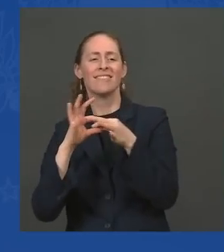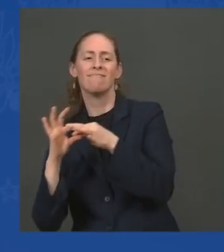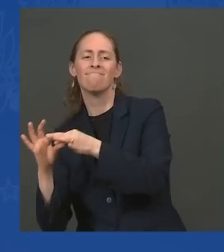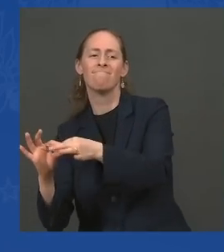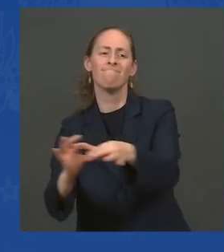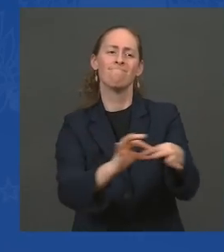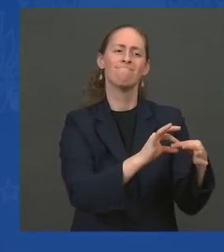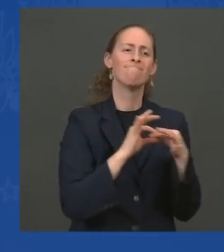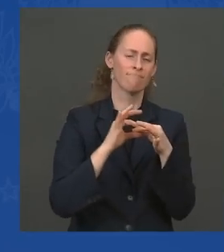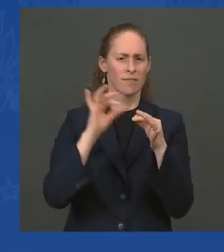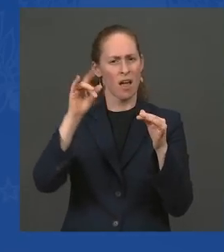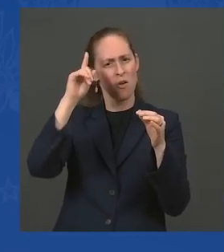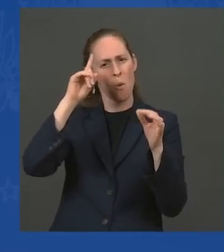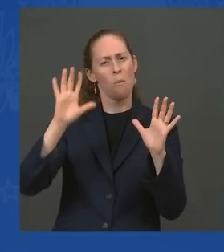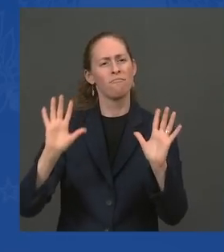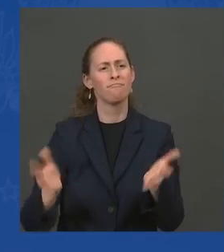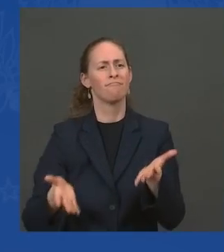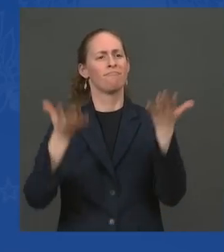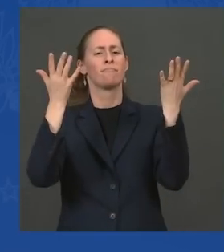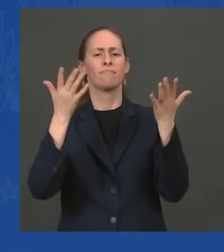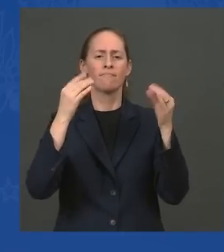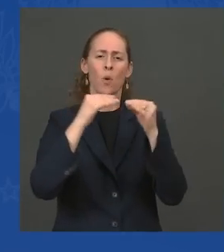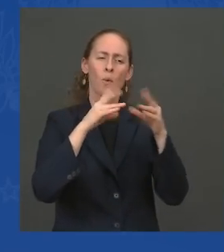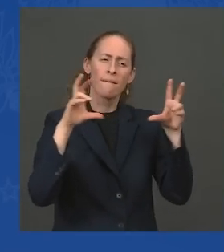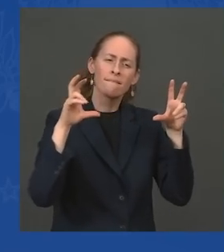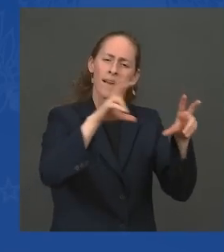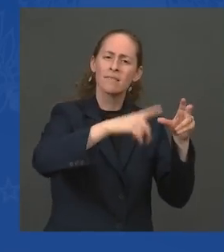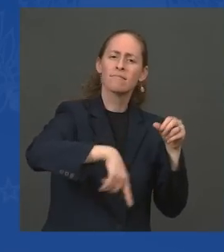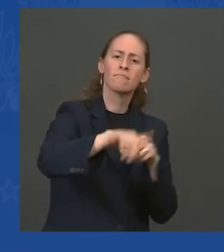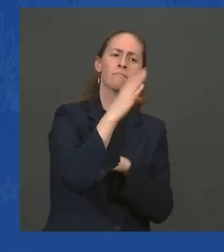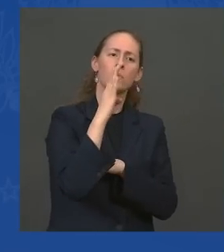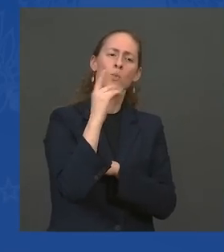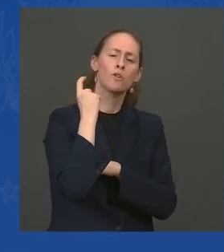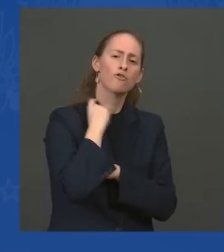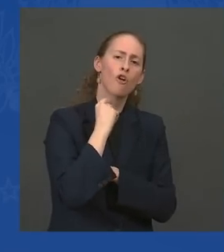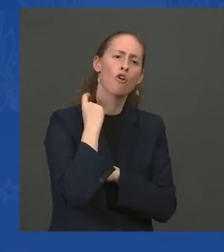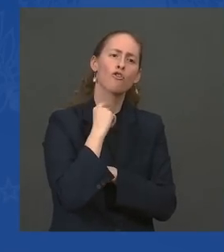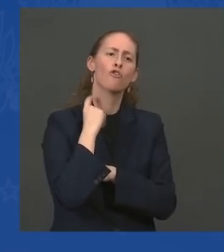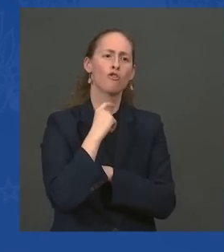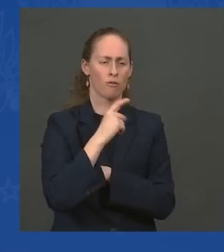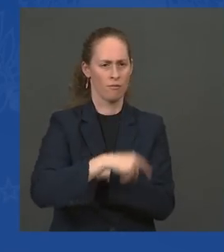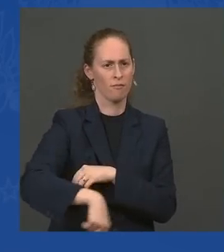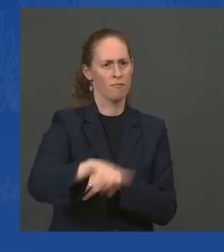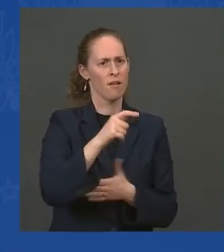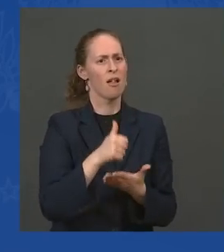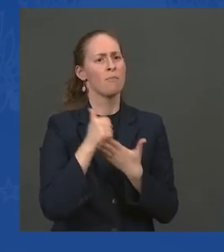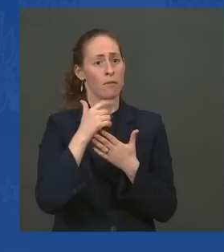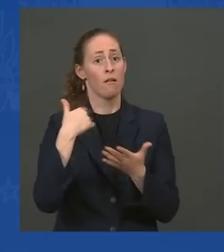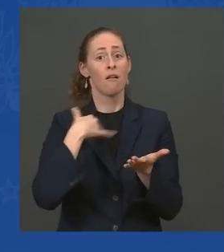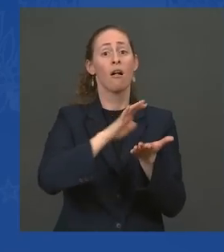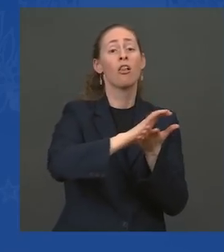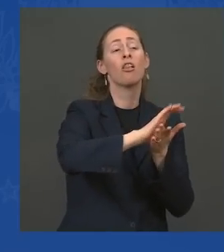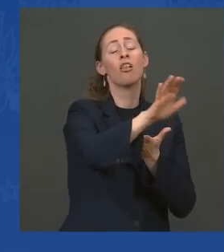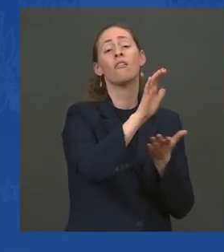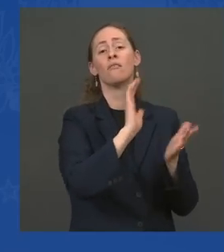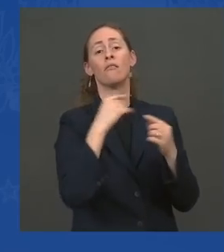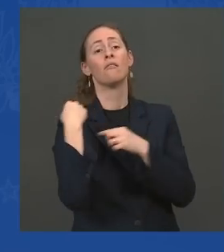The blue-collar -- this is a blue-collar blueprint to rebuild America, and it leaves no one behind. The same goes for my Build Back Better Plan;